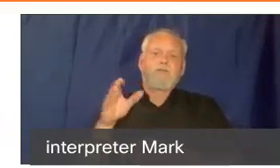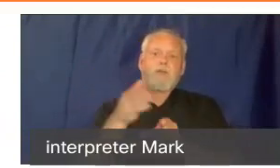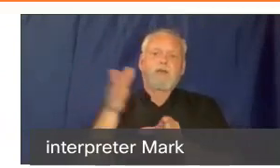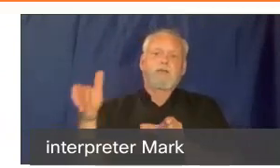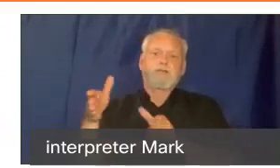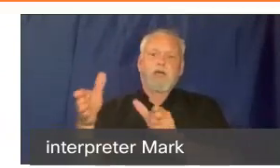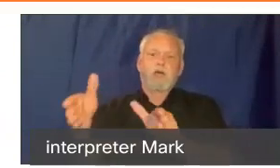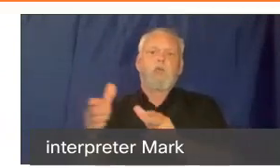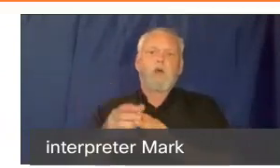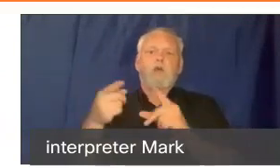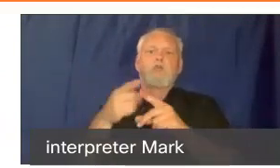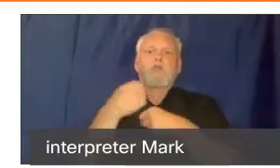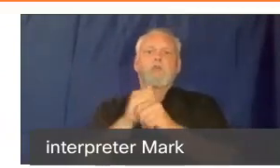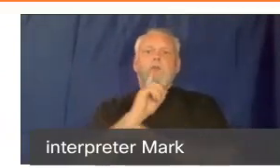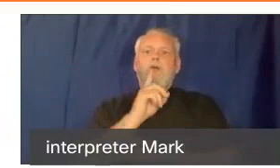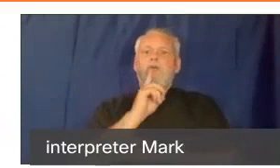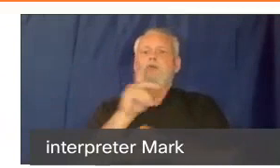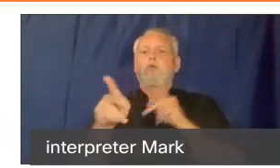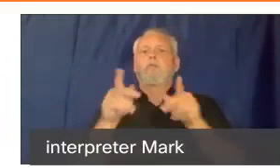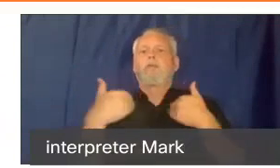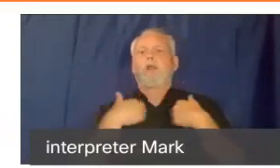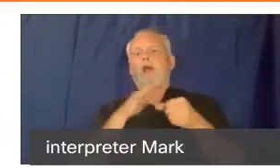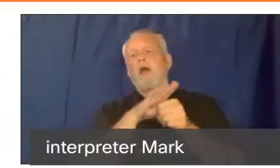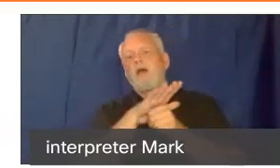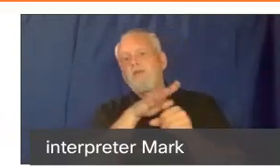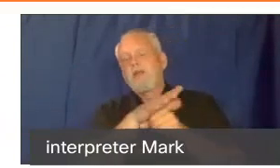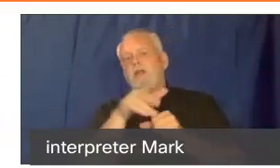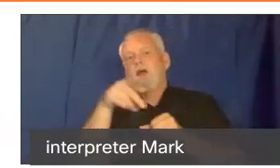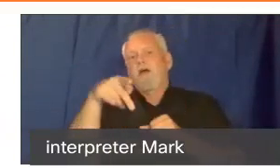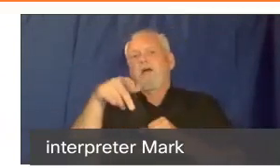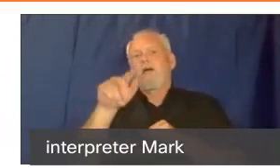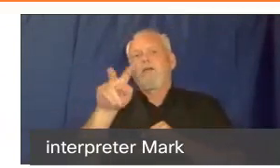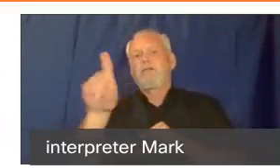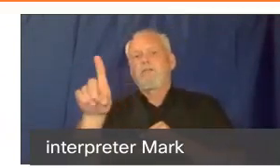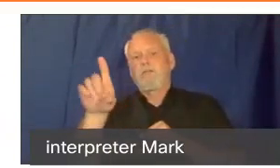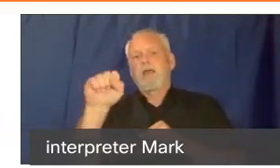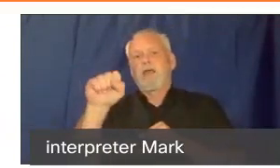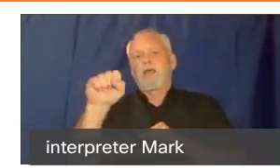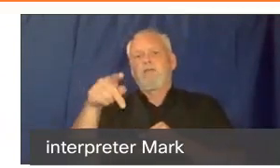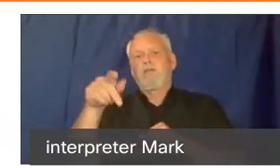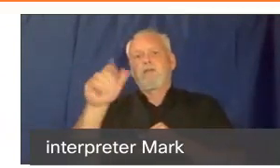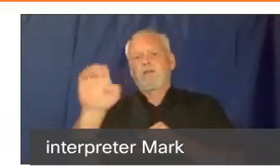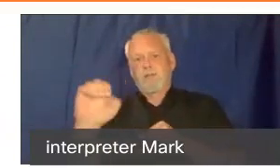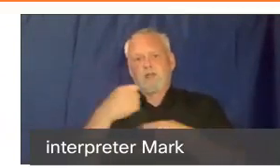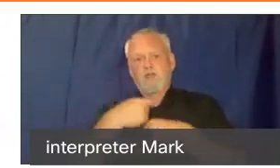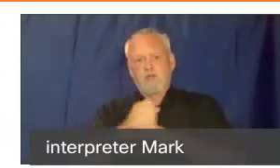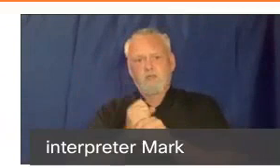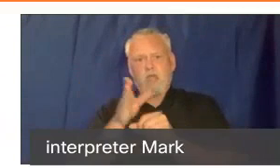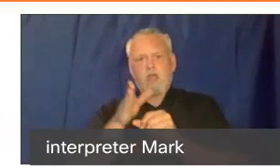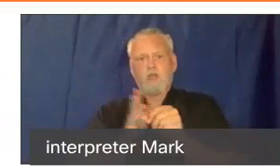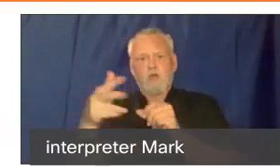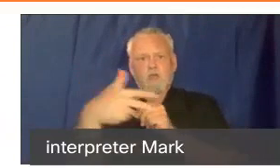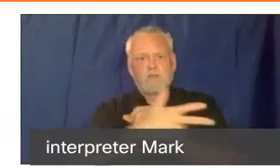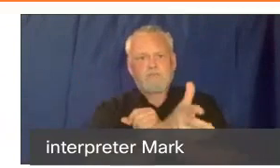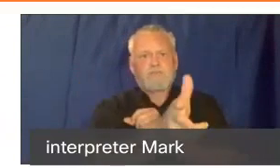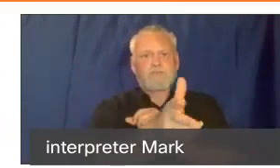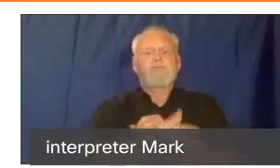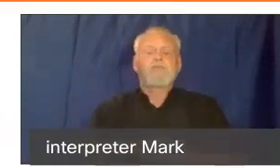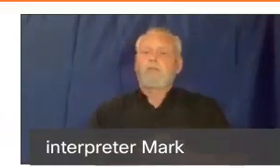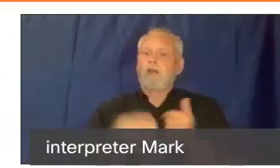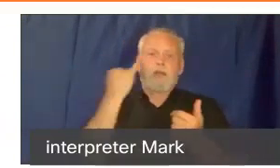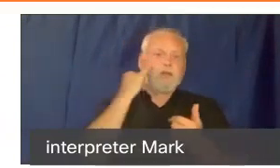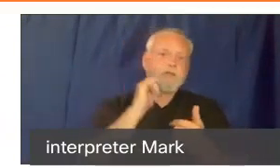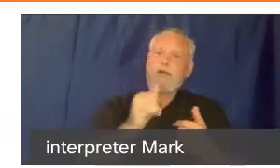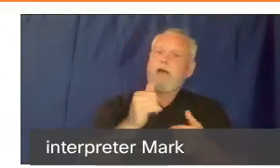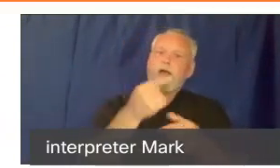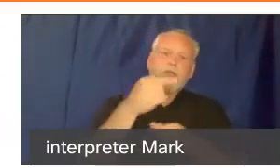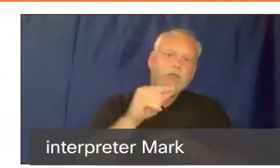To make sure people have enough space to make those maneuvers. Um, and if they don't of course, they just wear out the grass or the tree box.